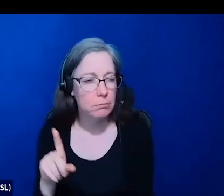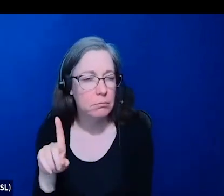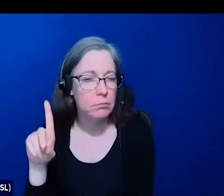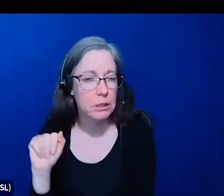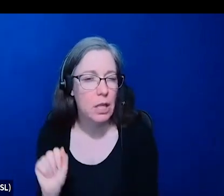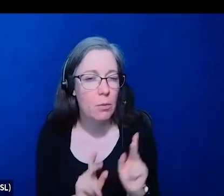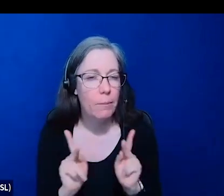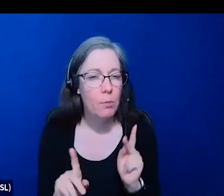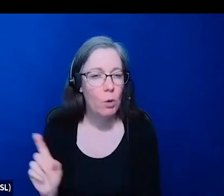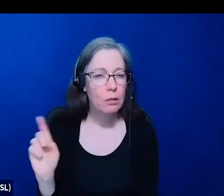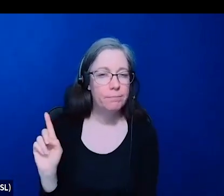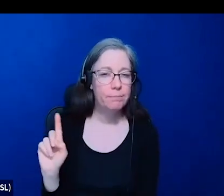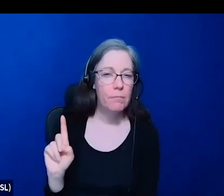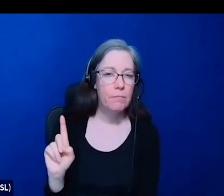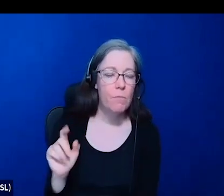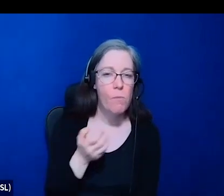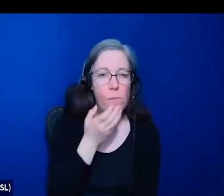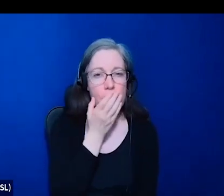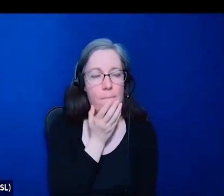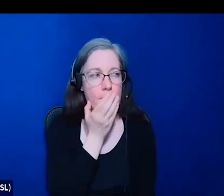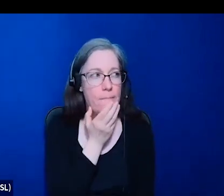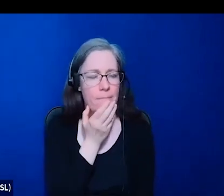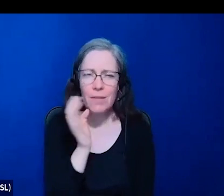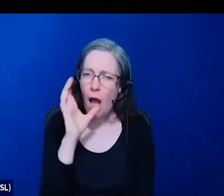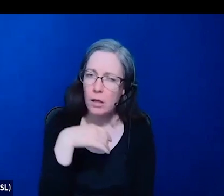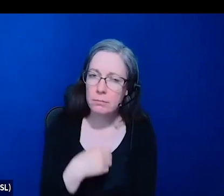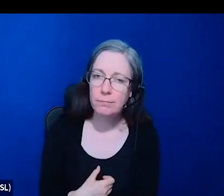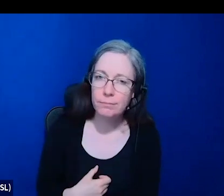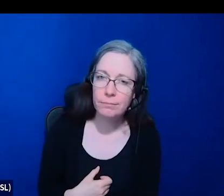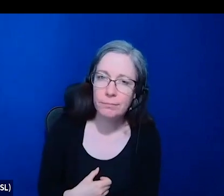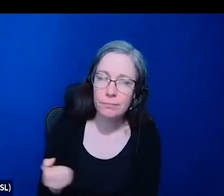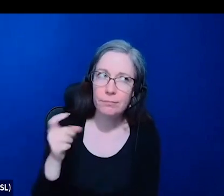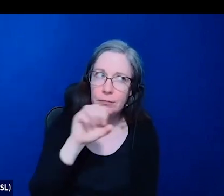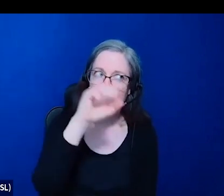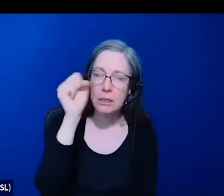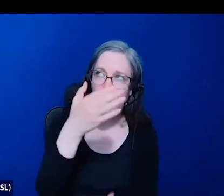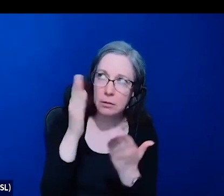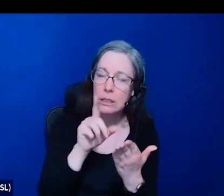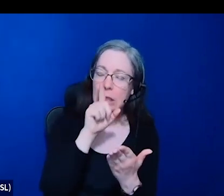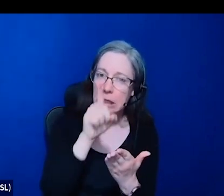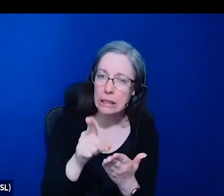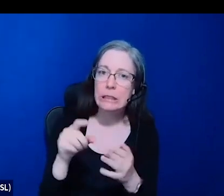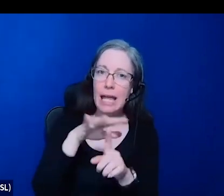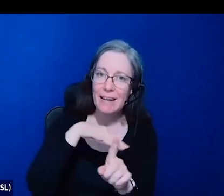This is odd because space is a disabling environment. Again, casting your mind back to Ashley's presentation,